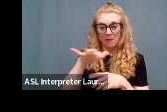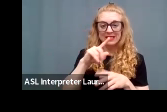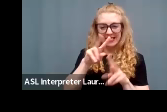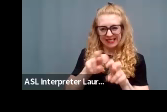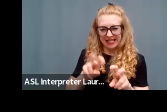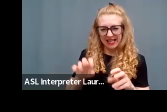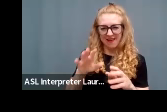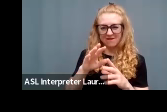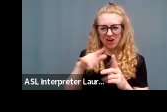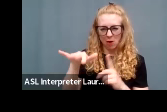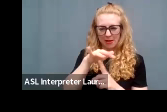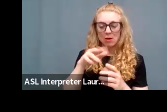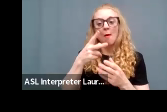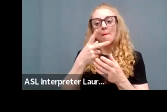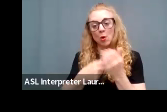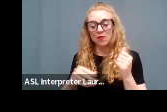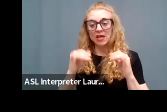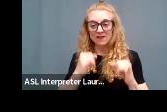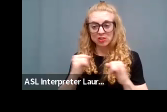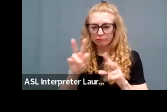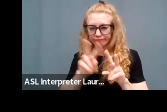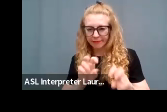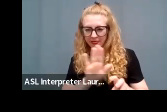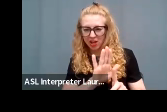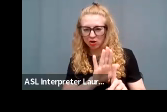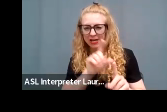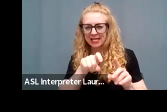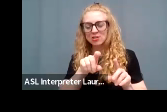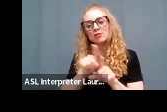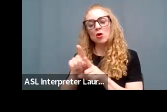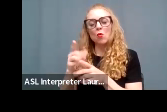their environment and then what the needs are and the current technology in place then we create a